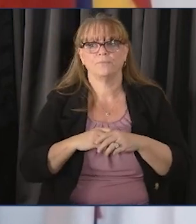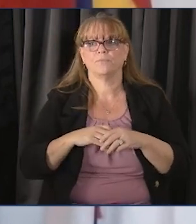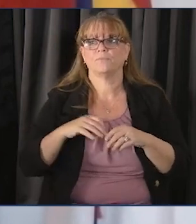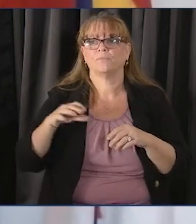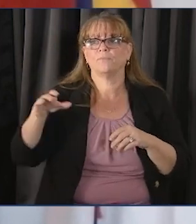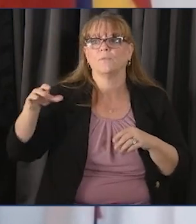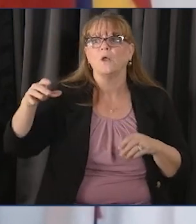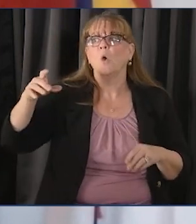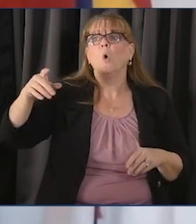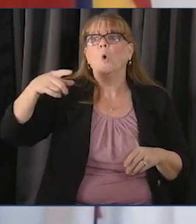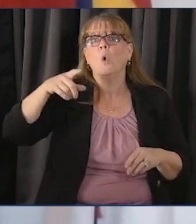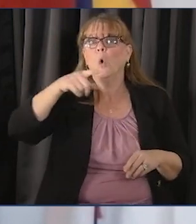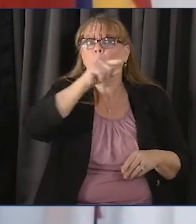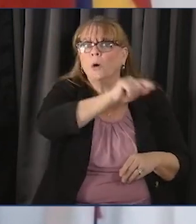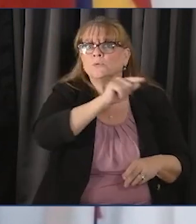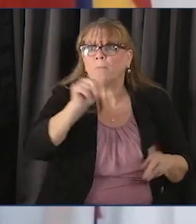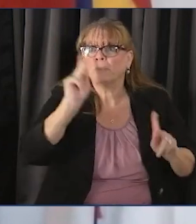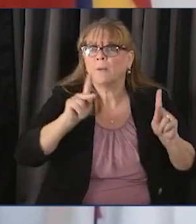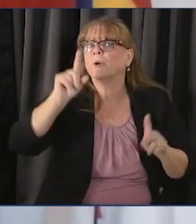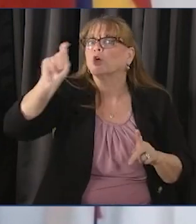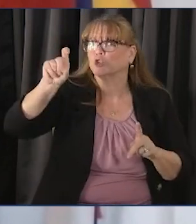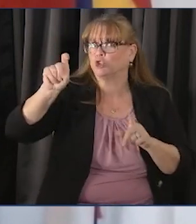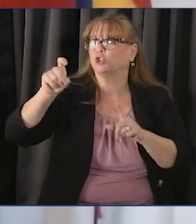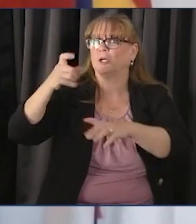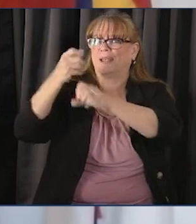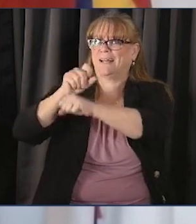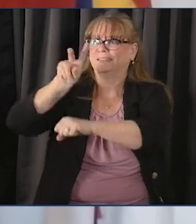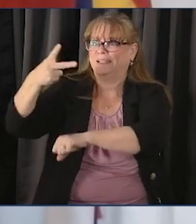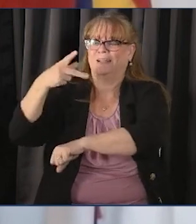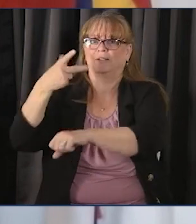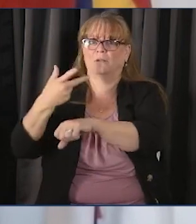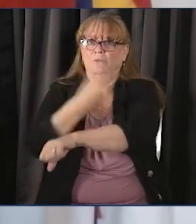management, meaning, the week that you need a second dose, we will use the doses that